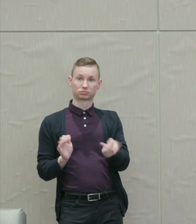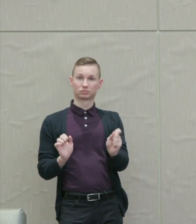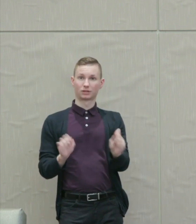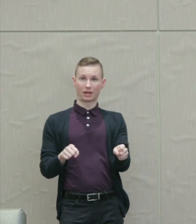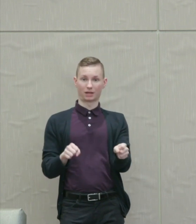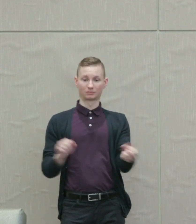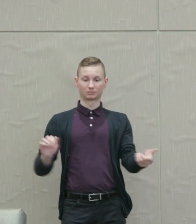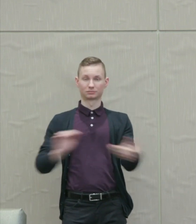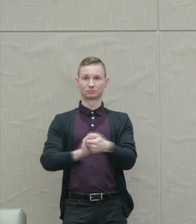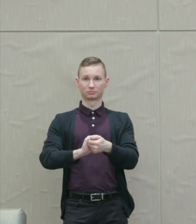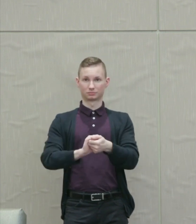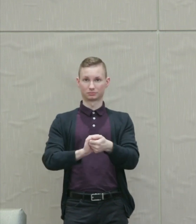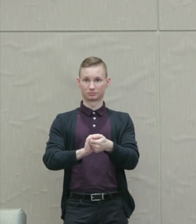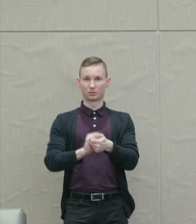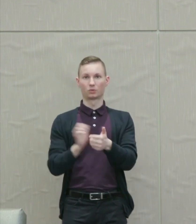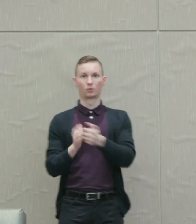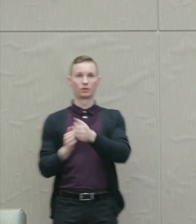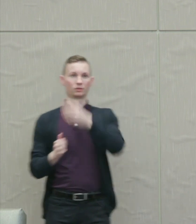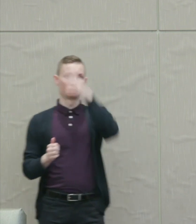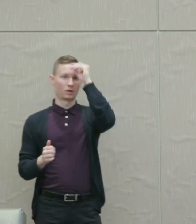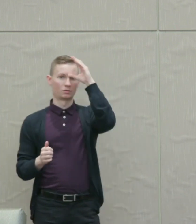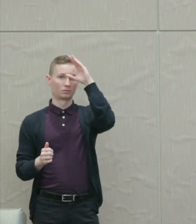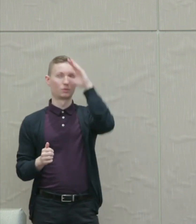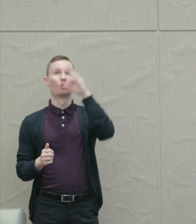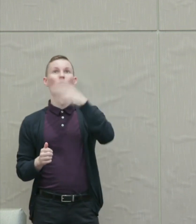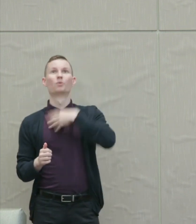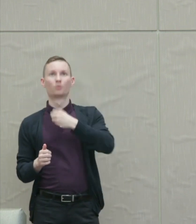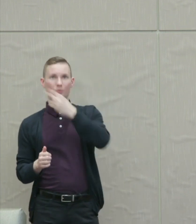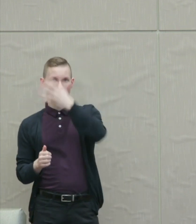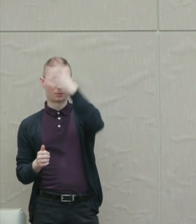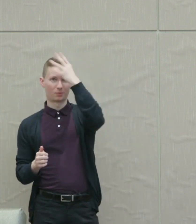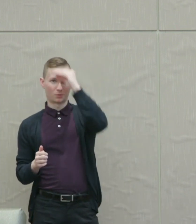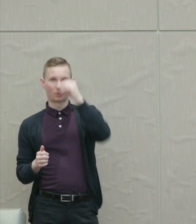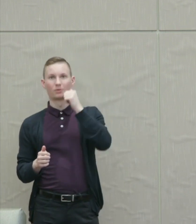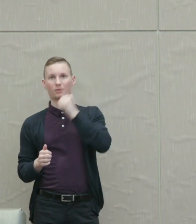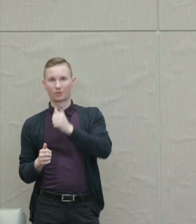hands with little white boys and white girls as sisters and brothers.